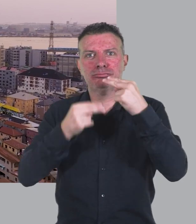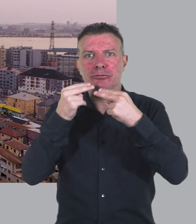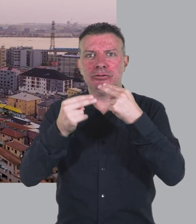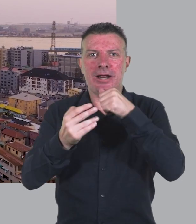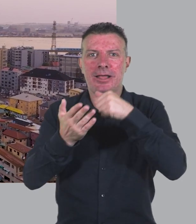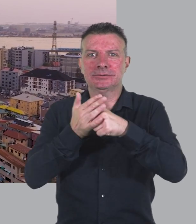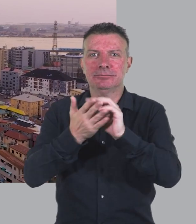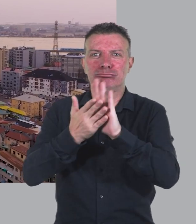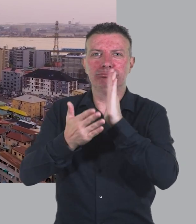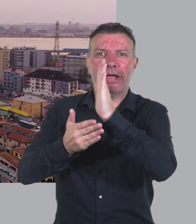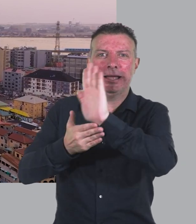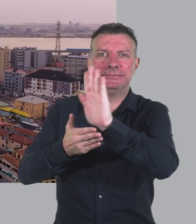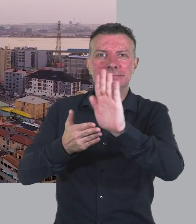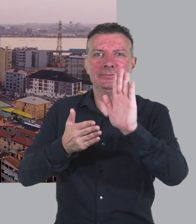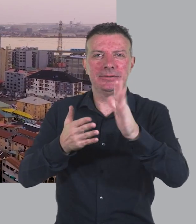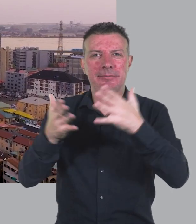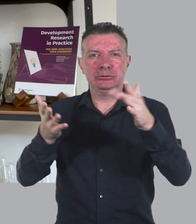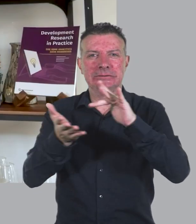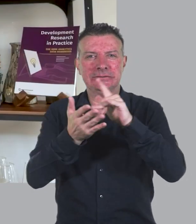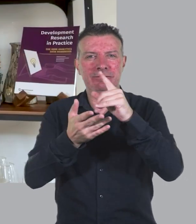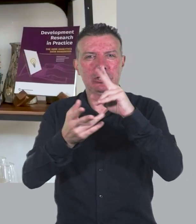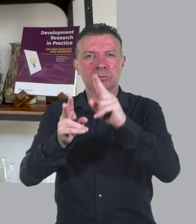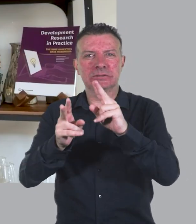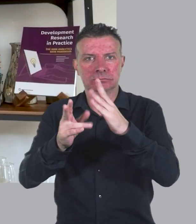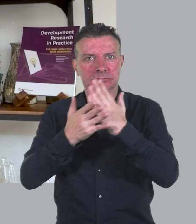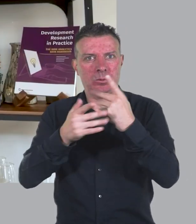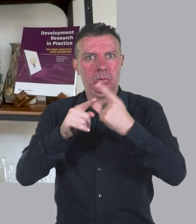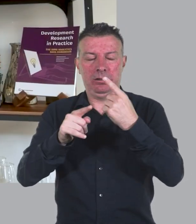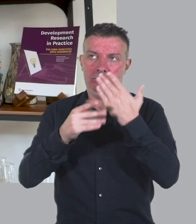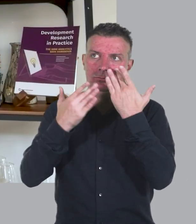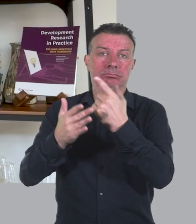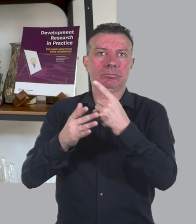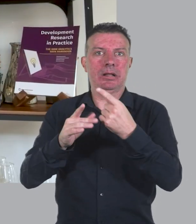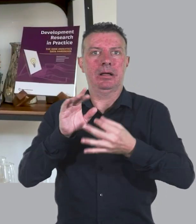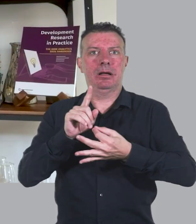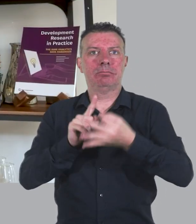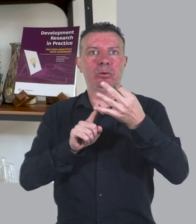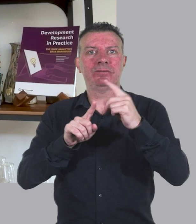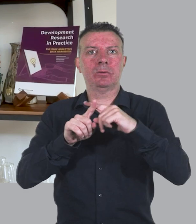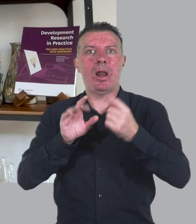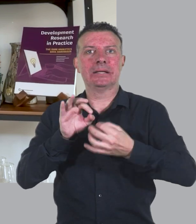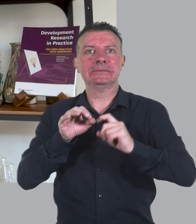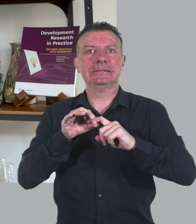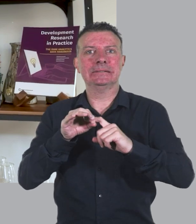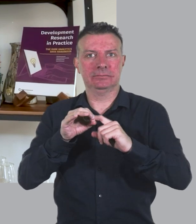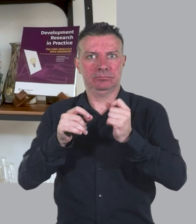you see in many major cities has been shown to quickly improve quality across the provider population